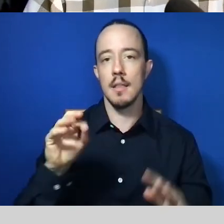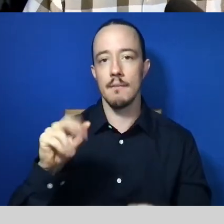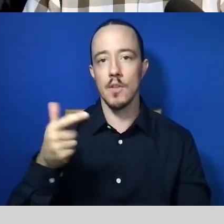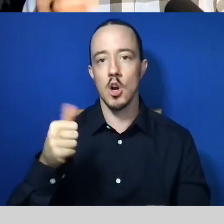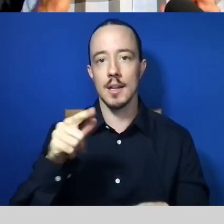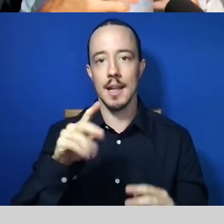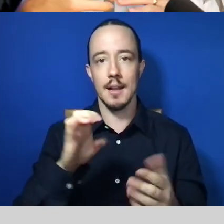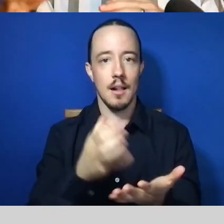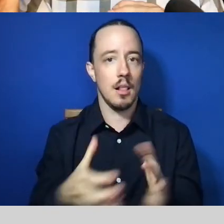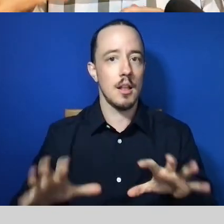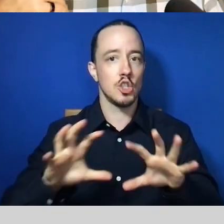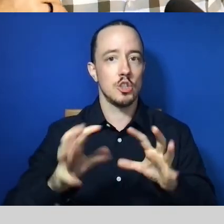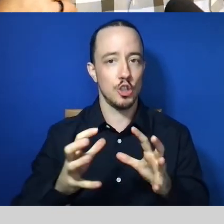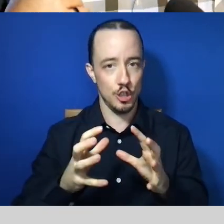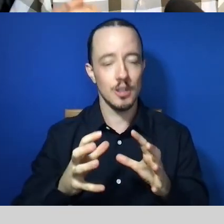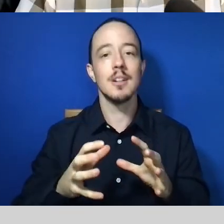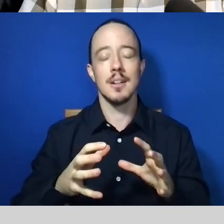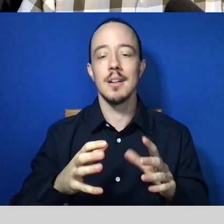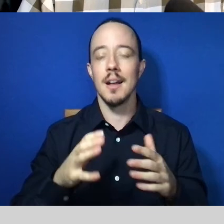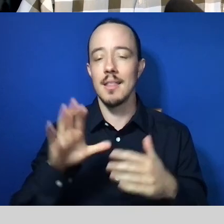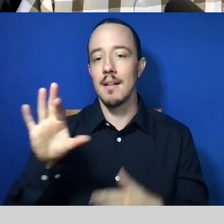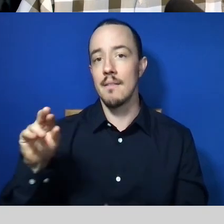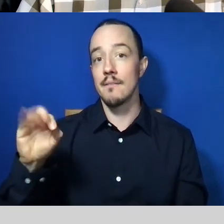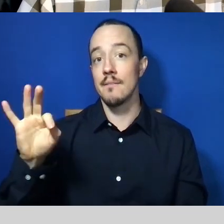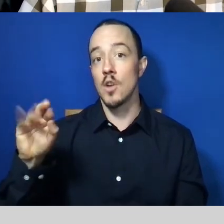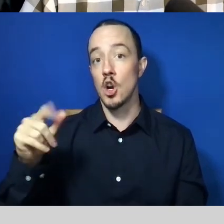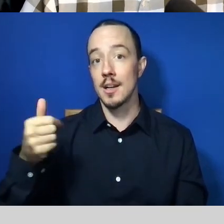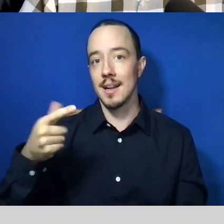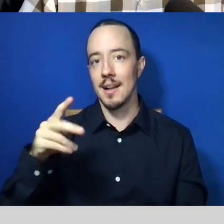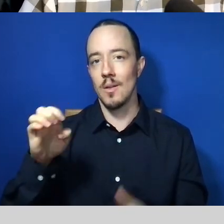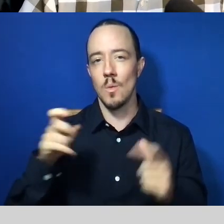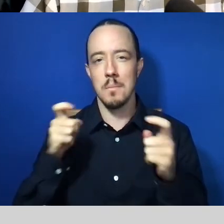And then Fargate manages rolling those back for you. So the site stays live